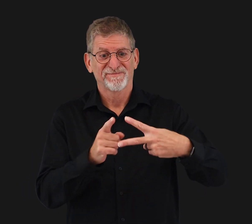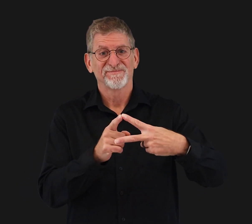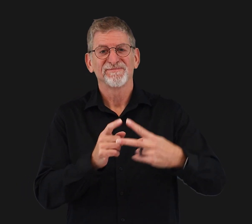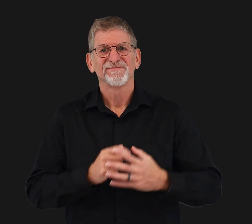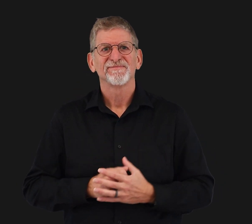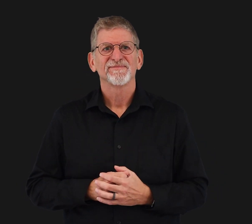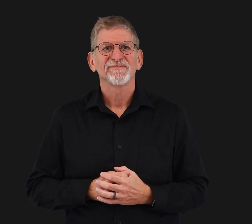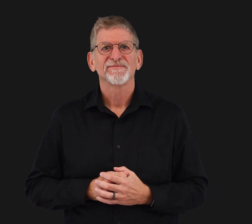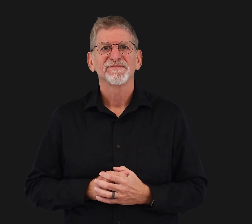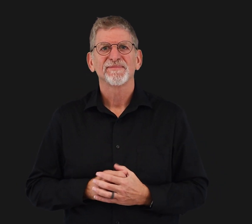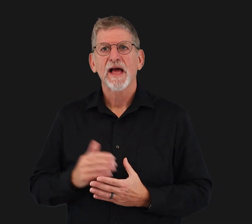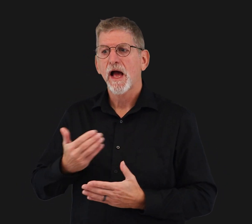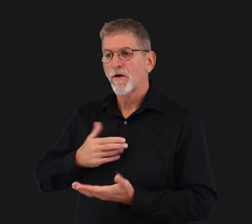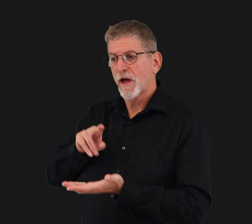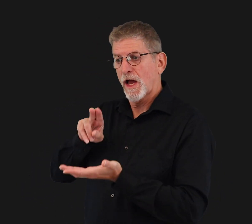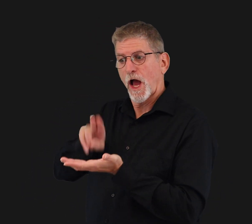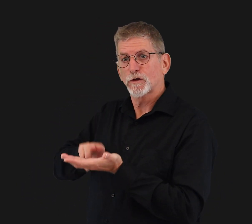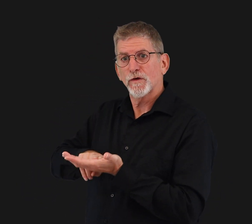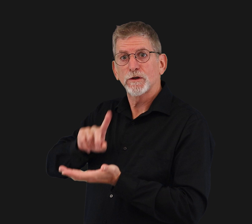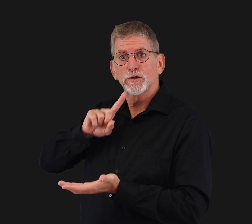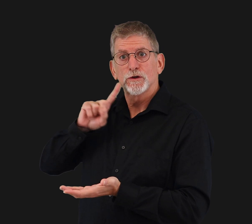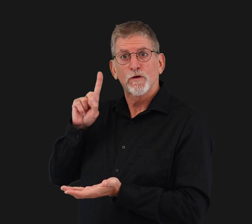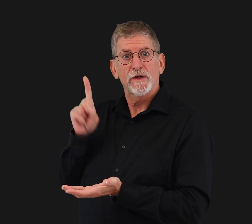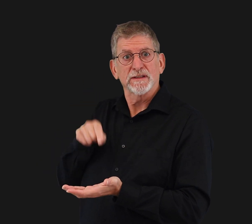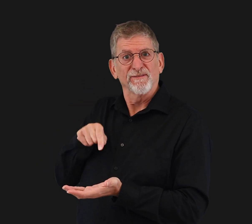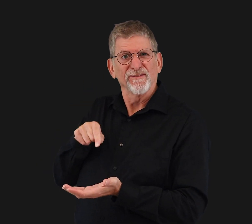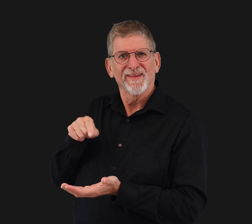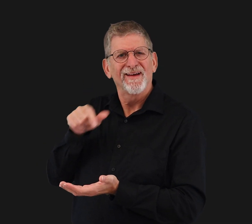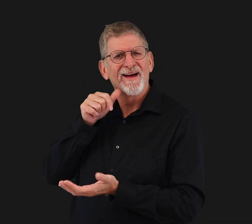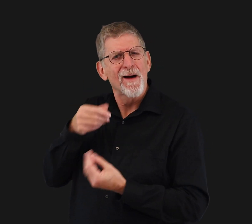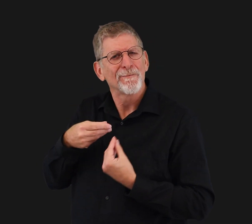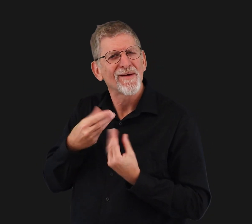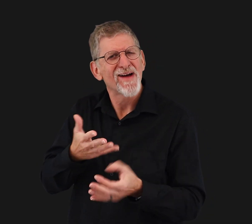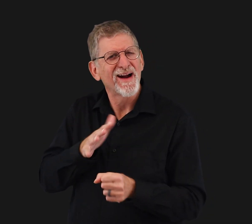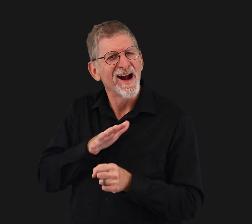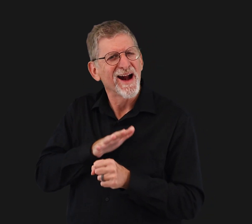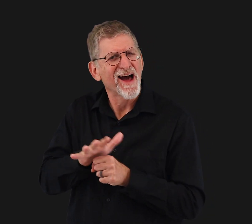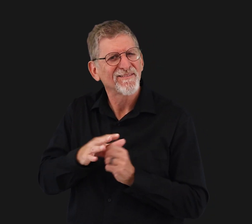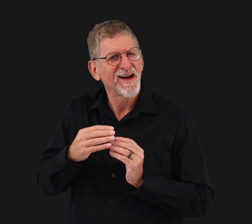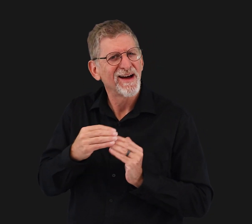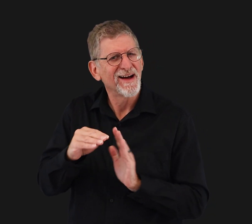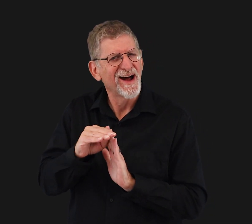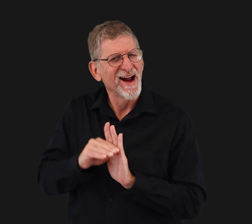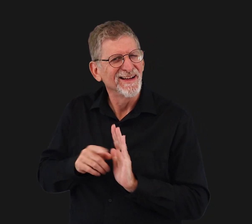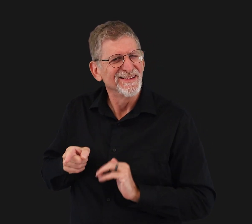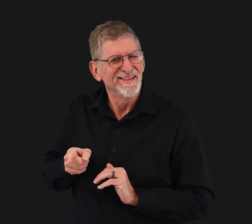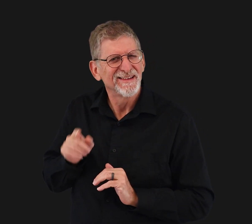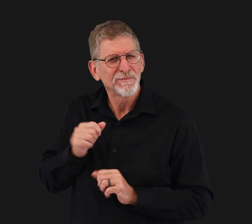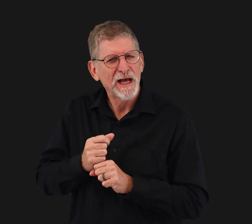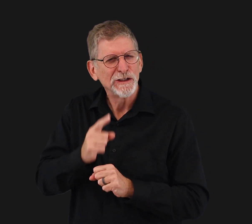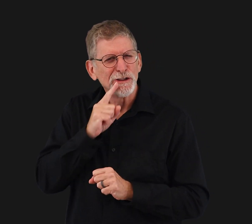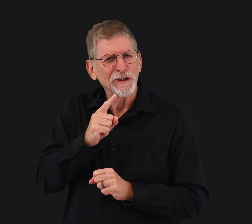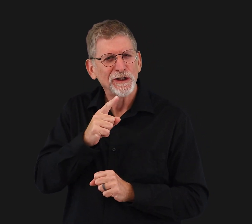• Our contracting directive does not provide enough guidance to ensure